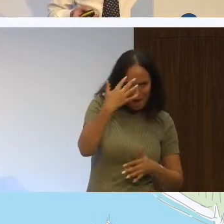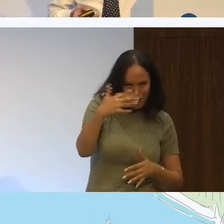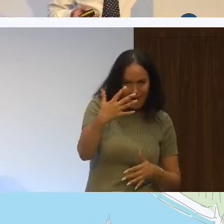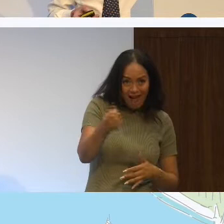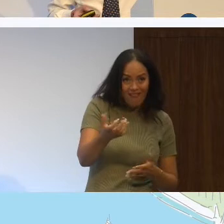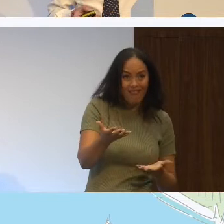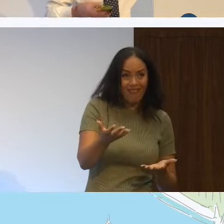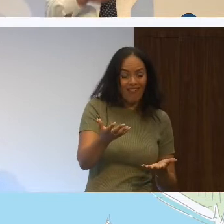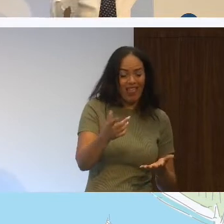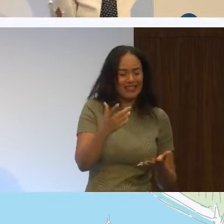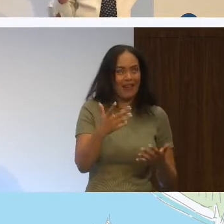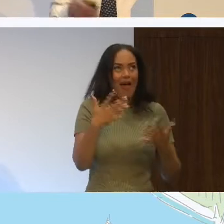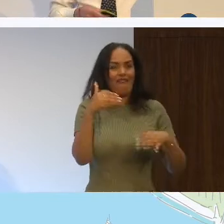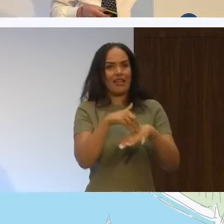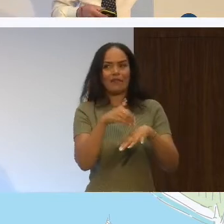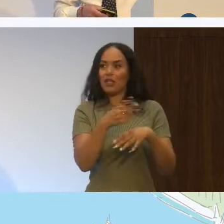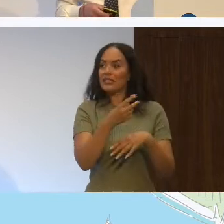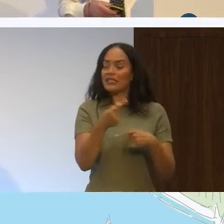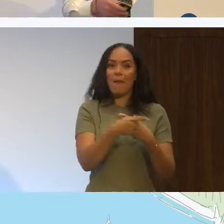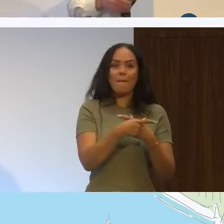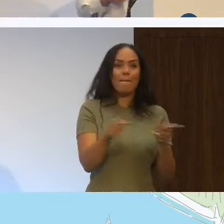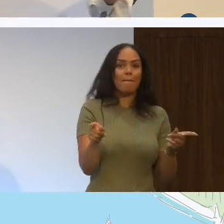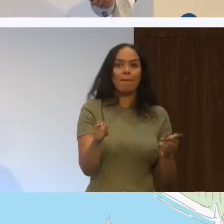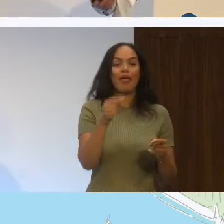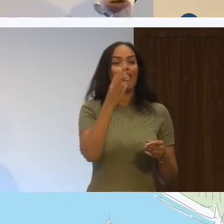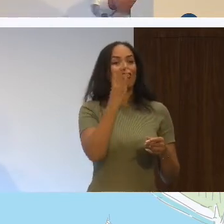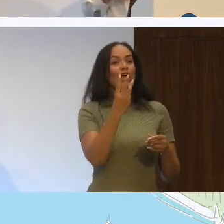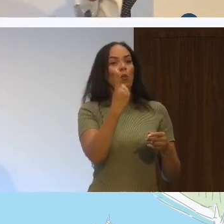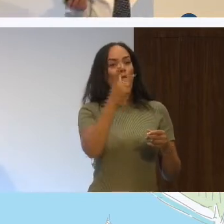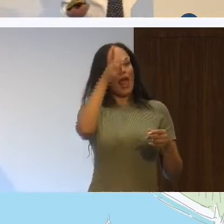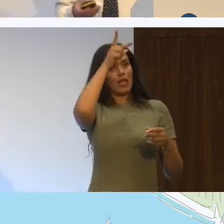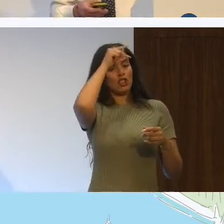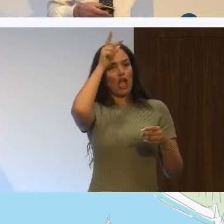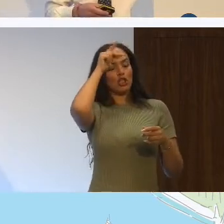And some of you may have had it's 31 injections you have every three months that's generally well-tolerated.